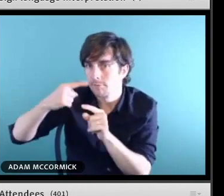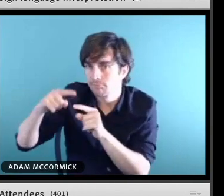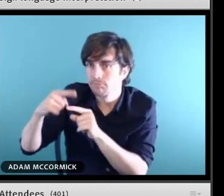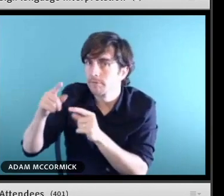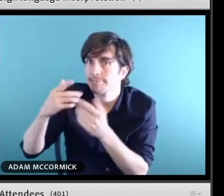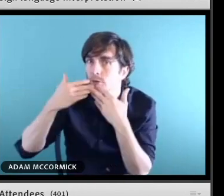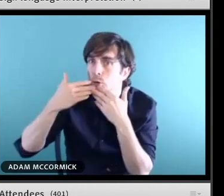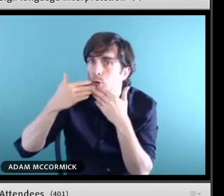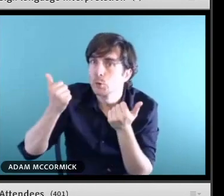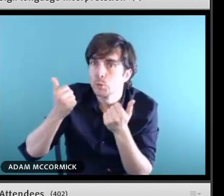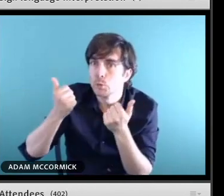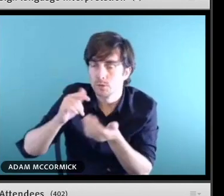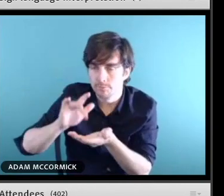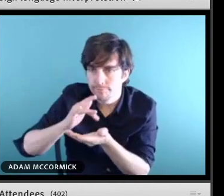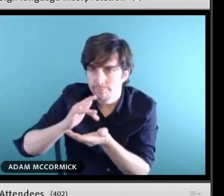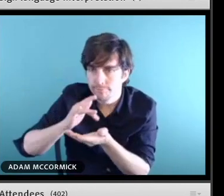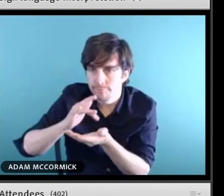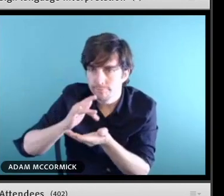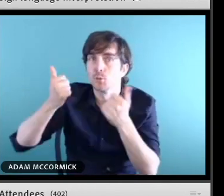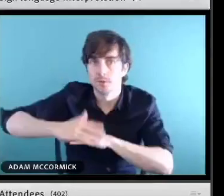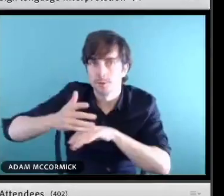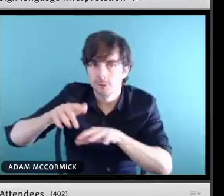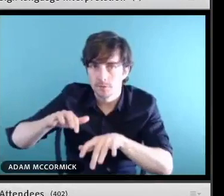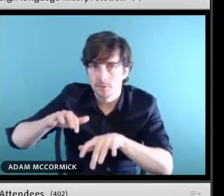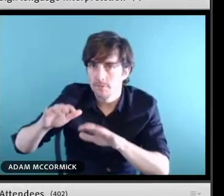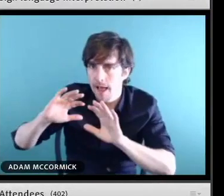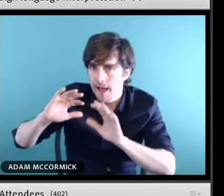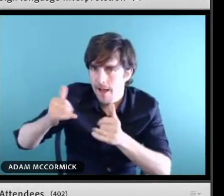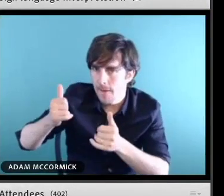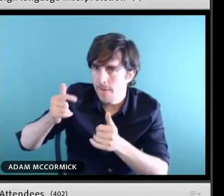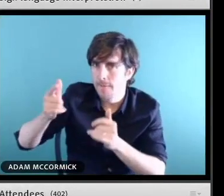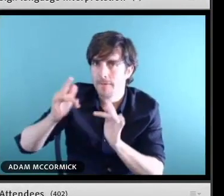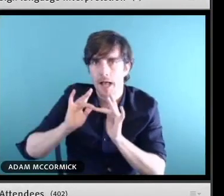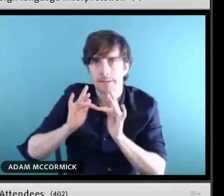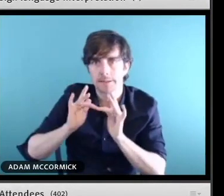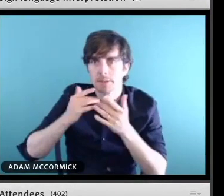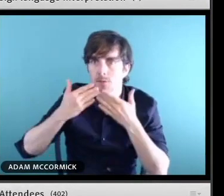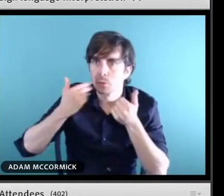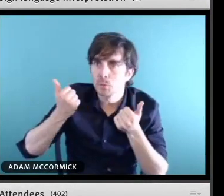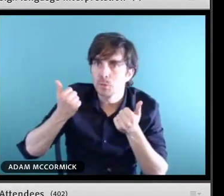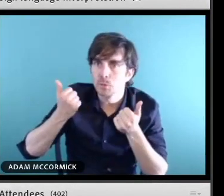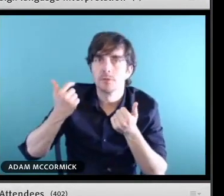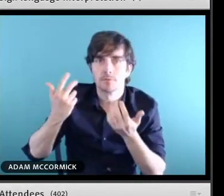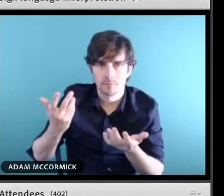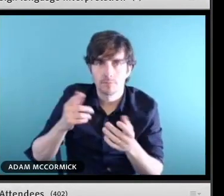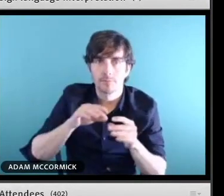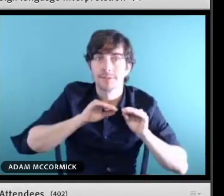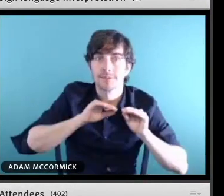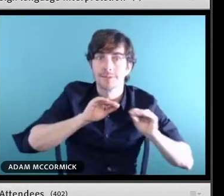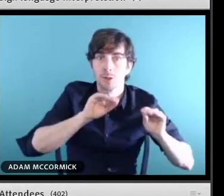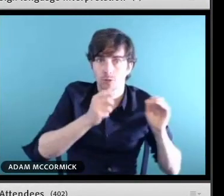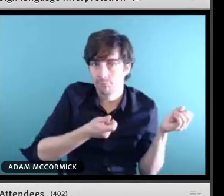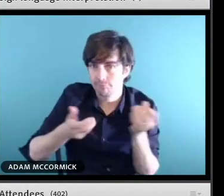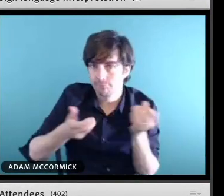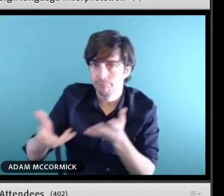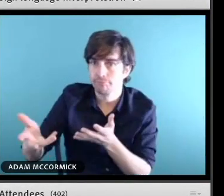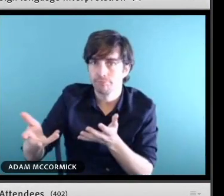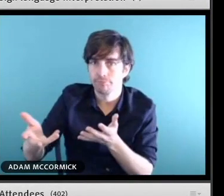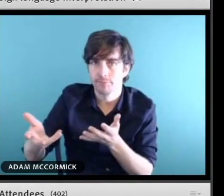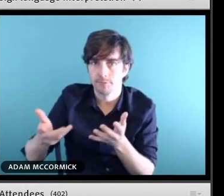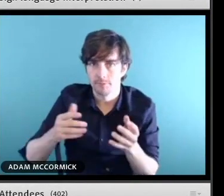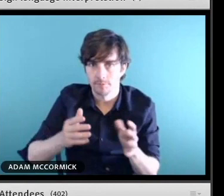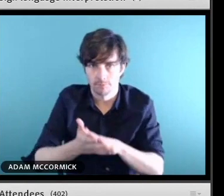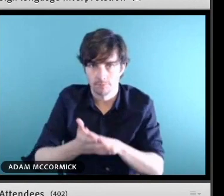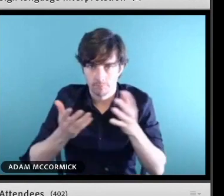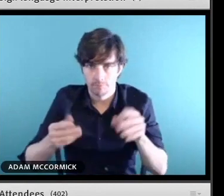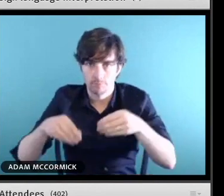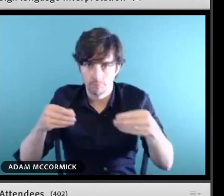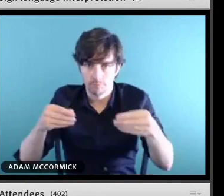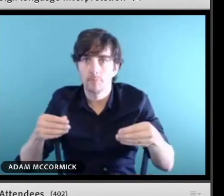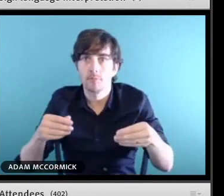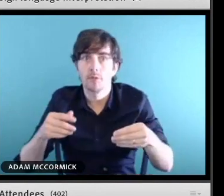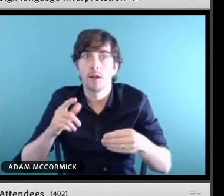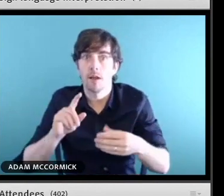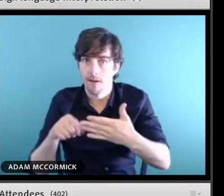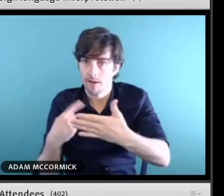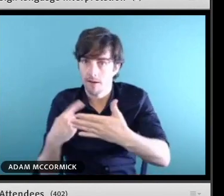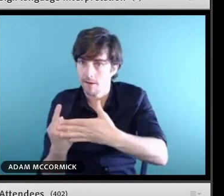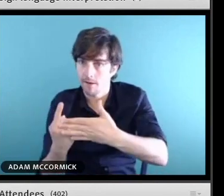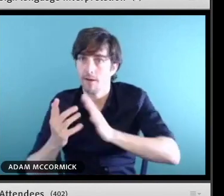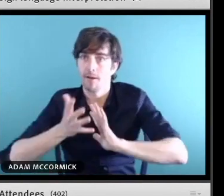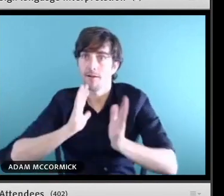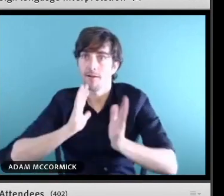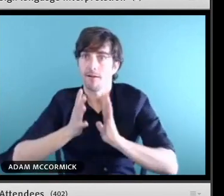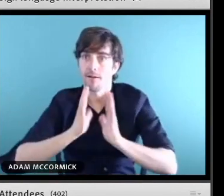and other persons are among . So on the left side, the presentation